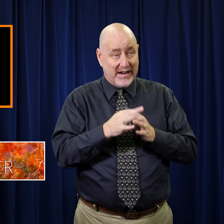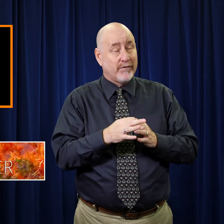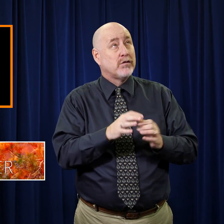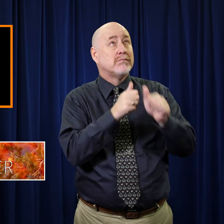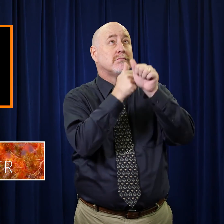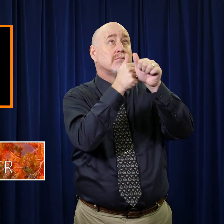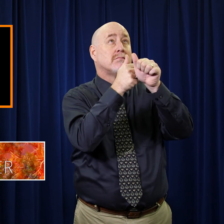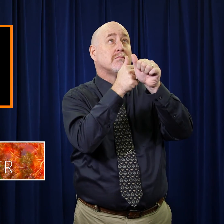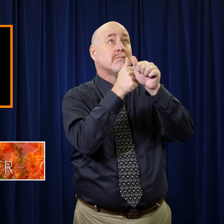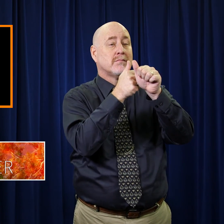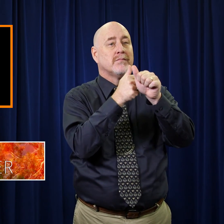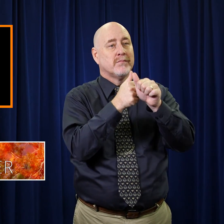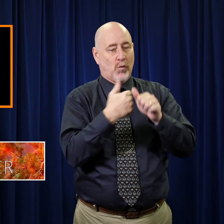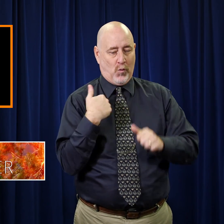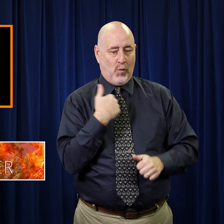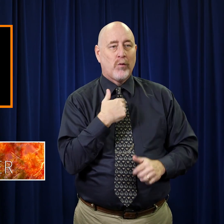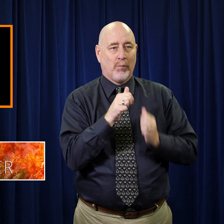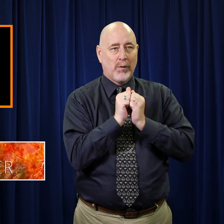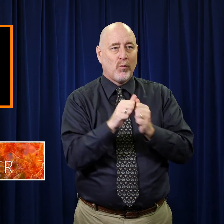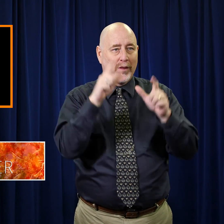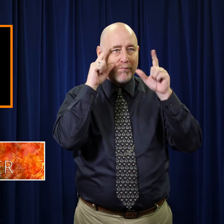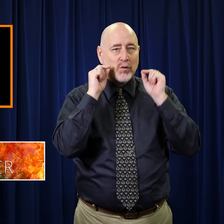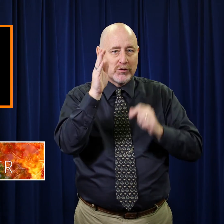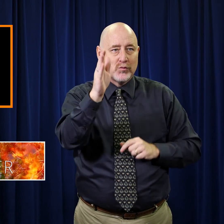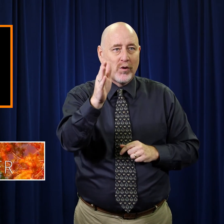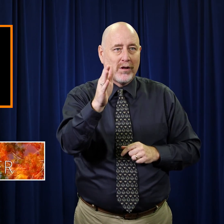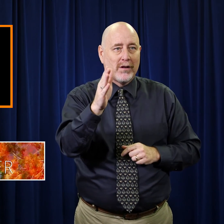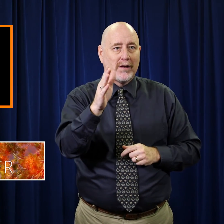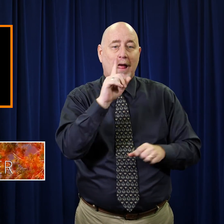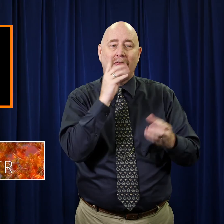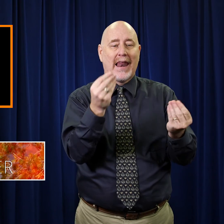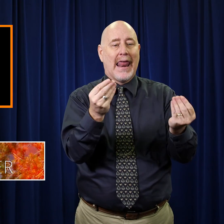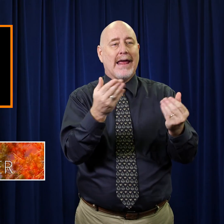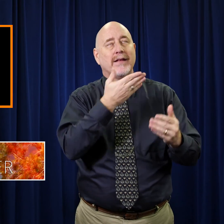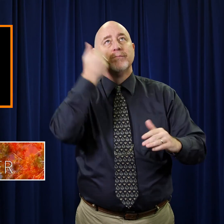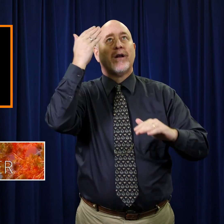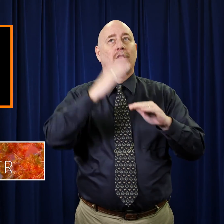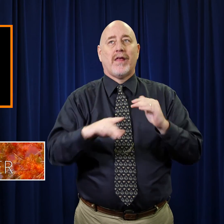live faithfully to our Lord, we're going to be with Moses in the land that is